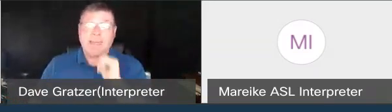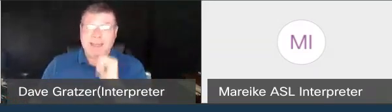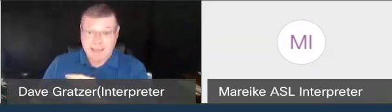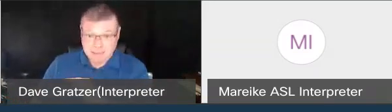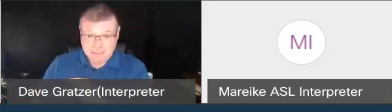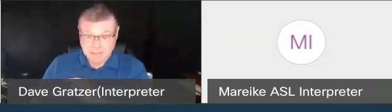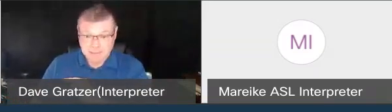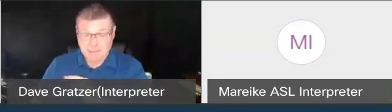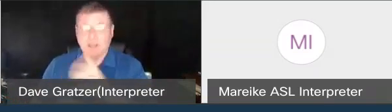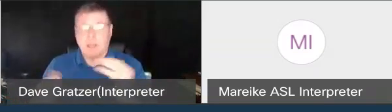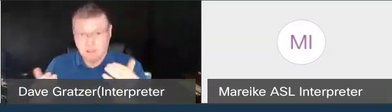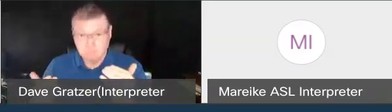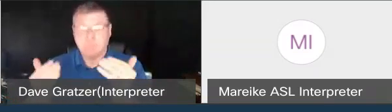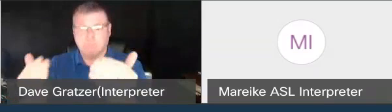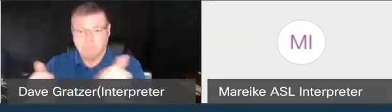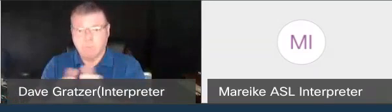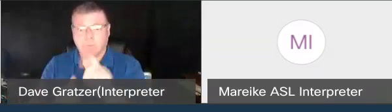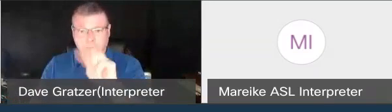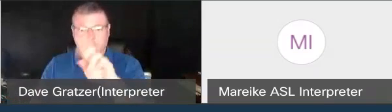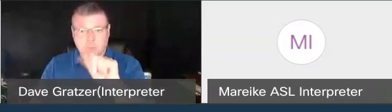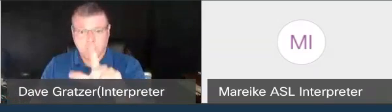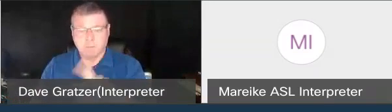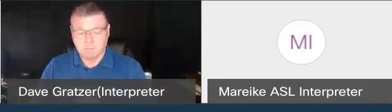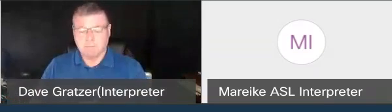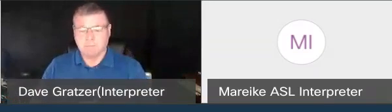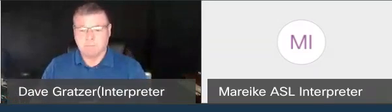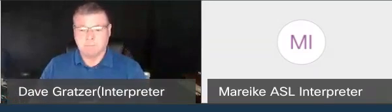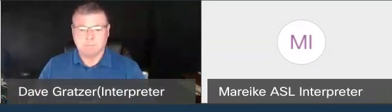and moving forward with, uh, a trial for the-- for those crimes as well.